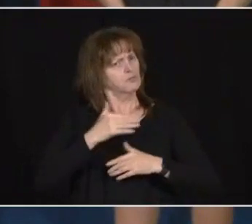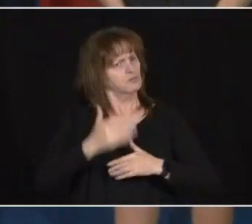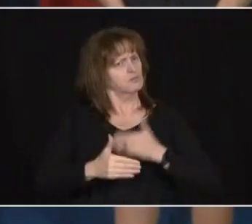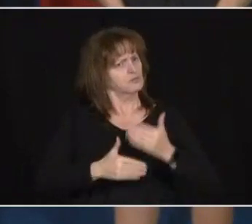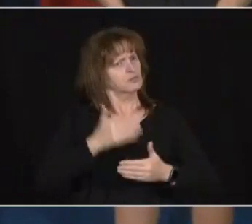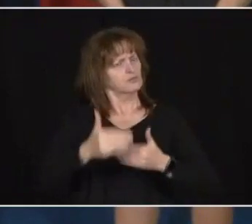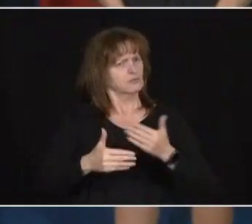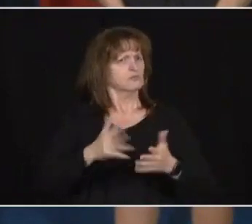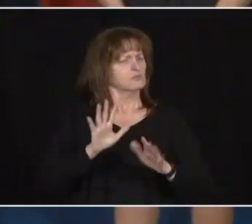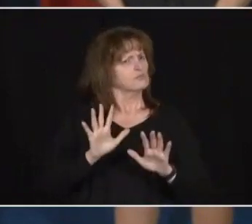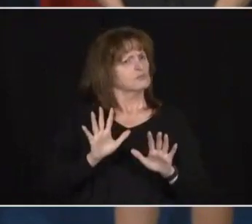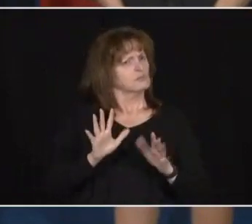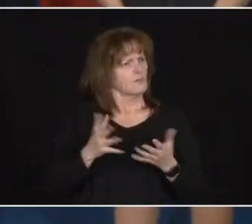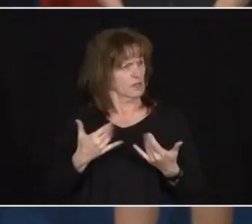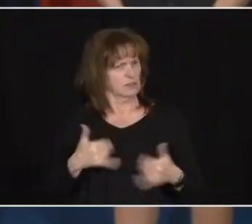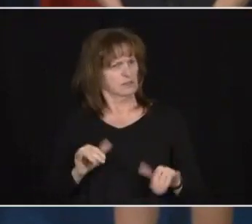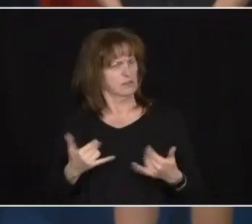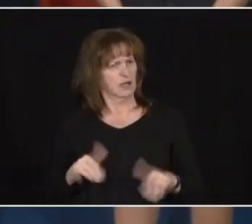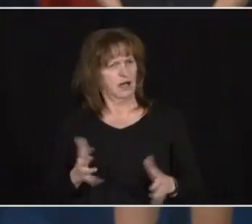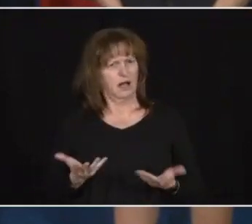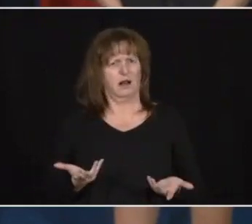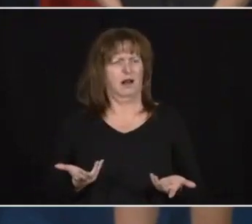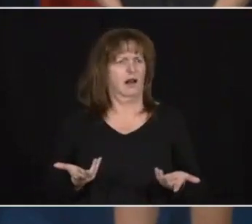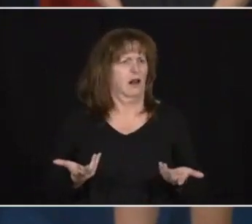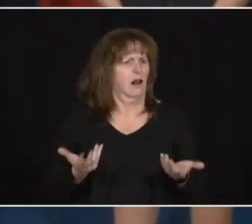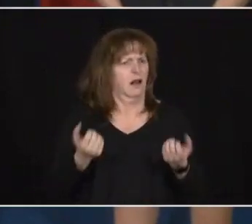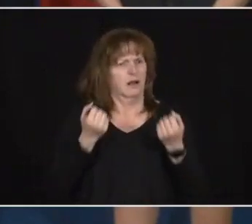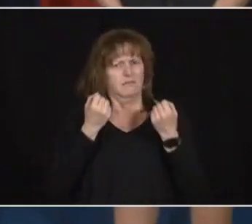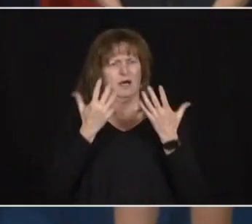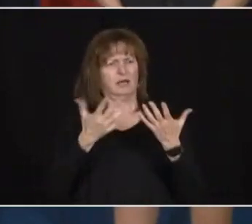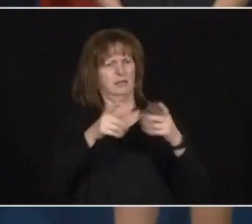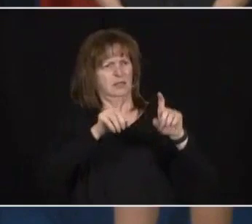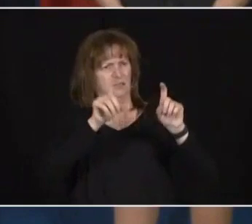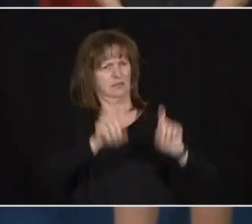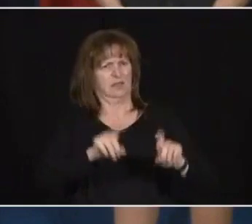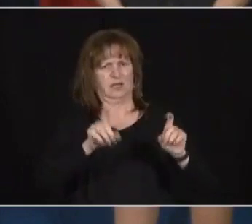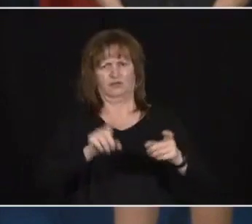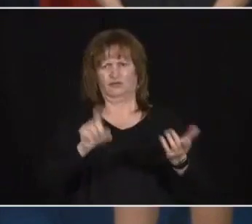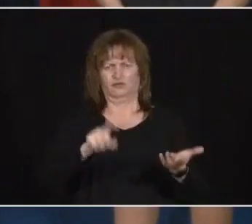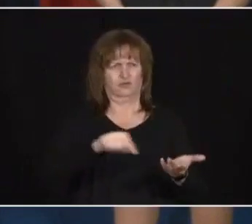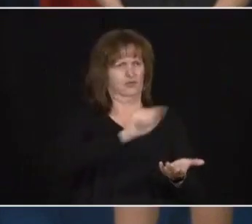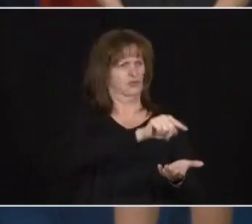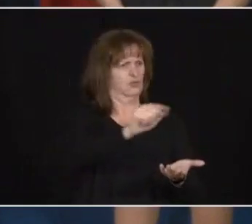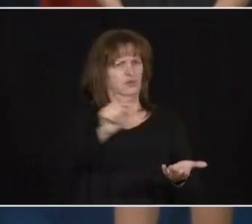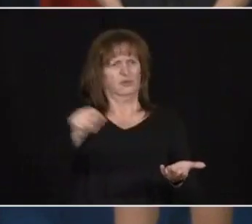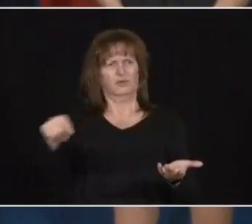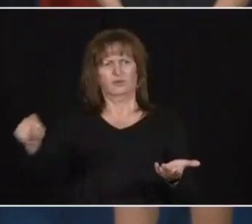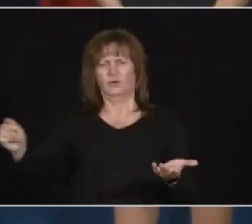We still have many tests that need to be done before we can reach some of the benchmarks